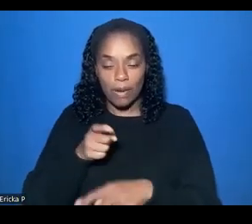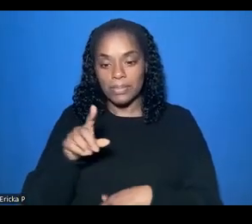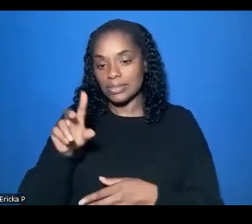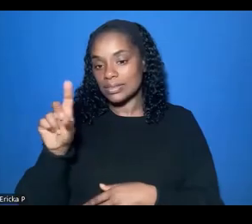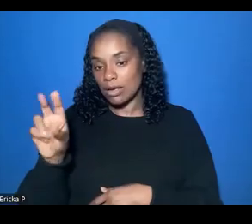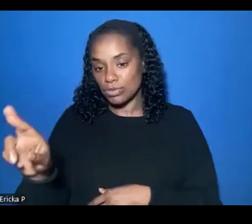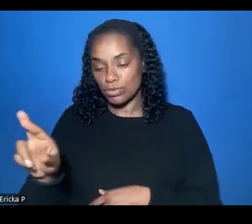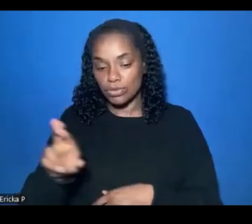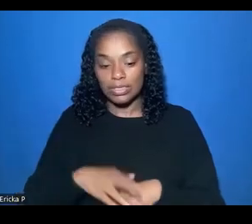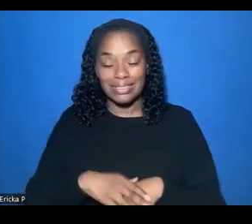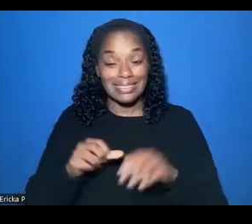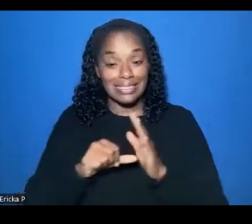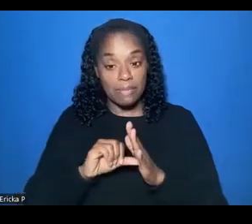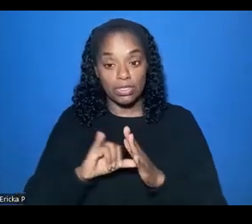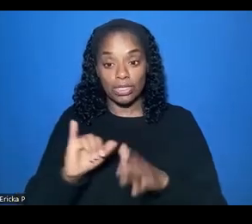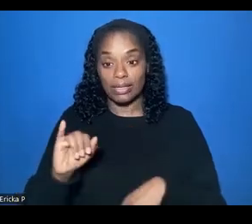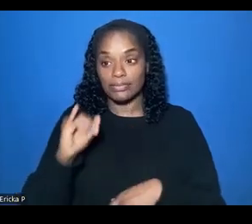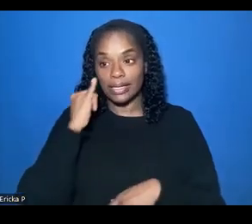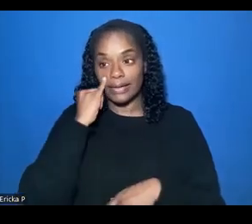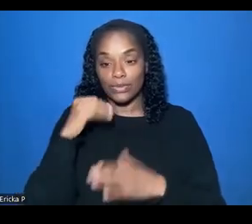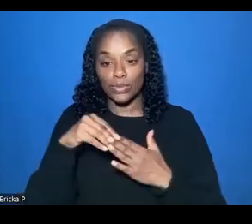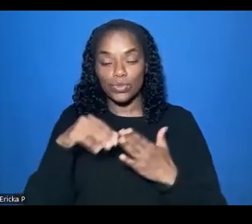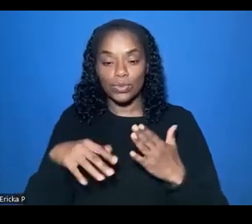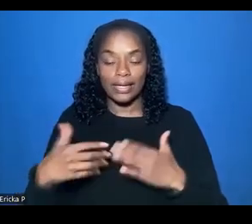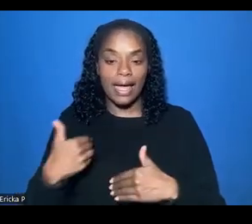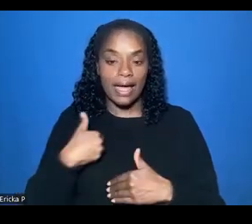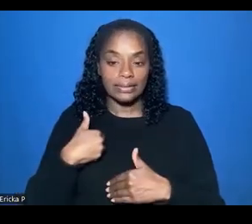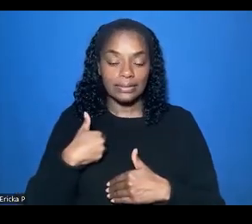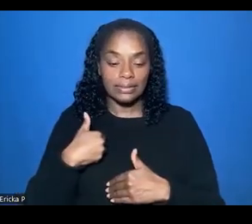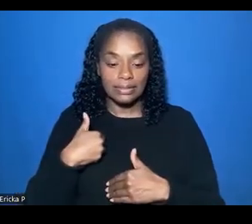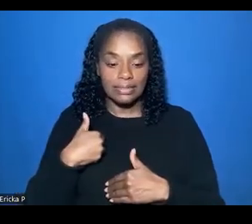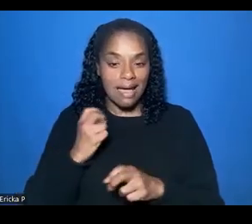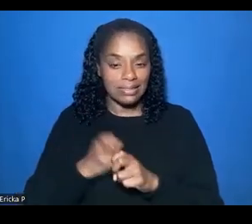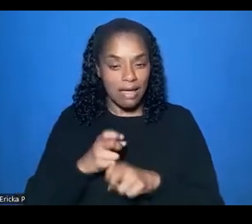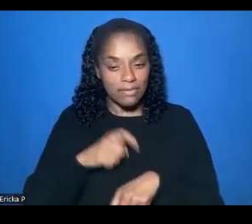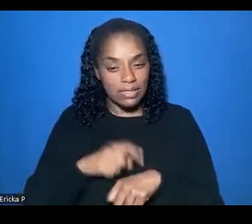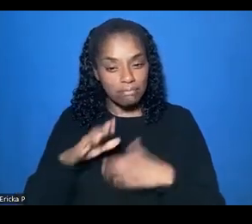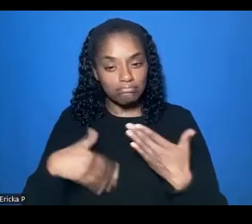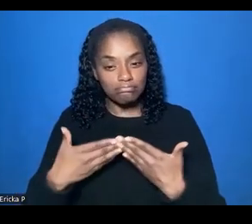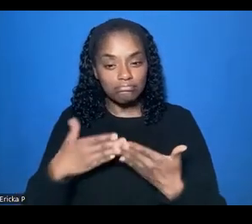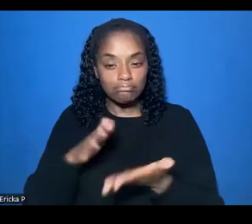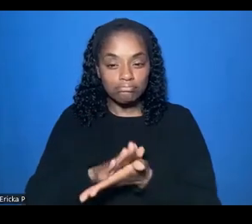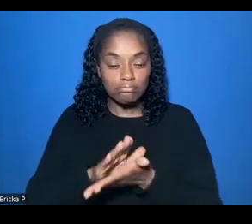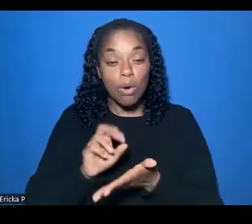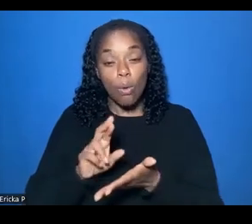Especially if the student has, difficulty getting to school or is arriving to school late.